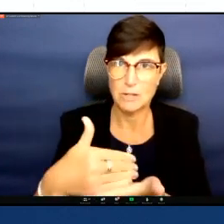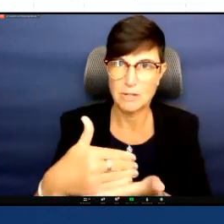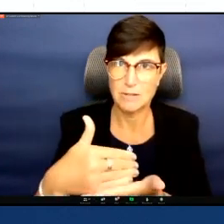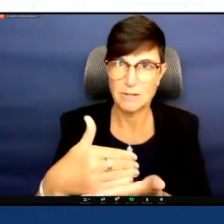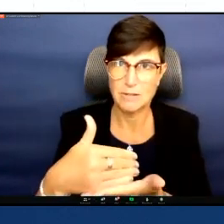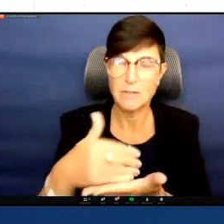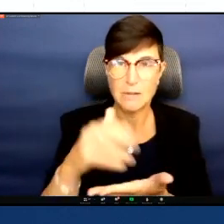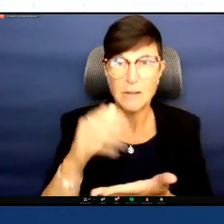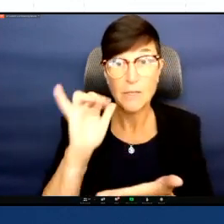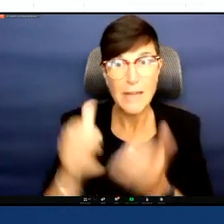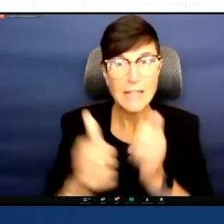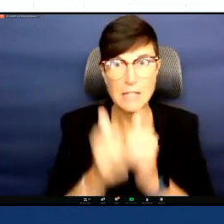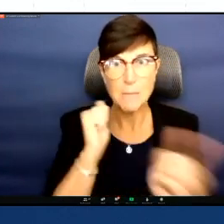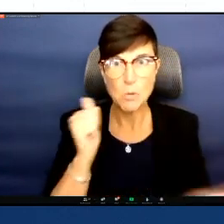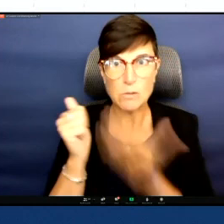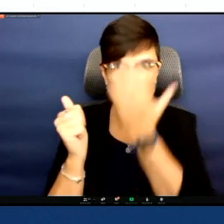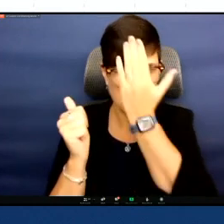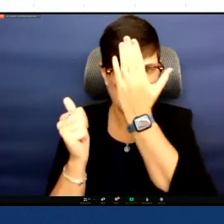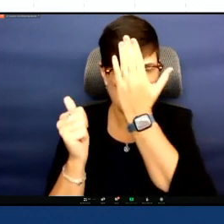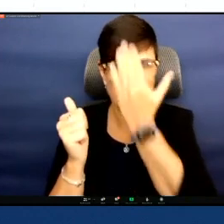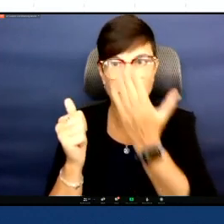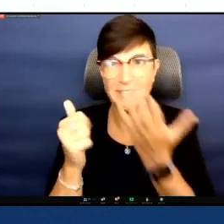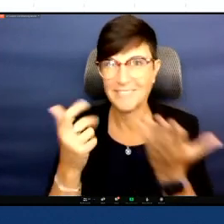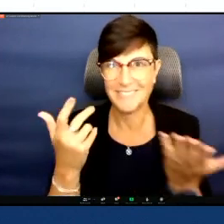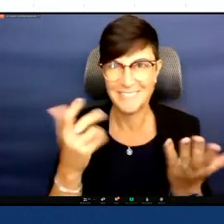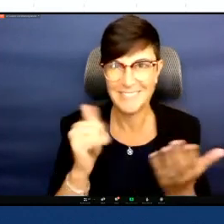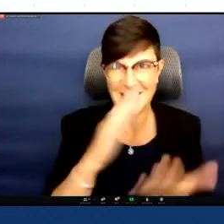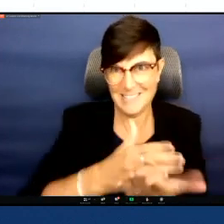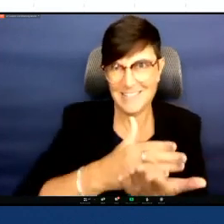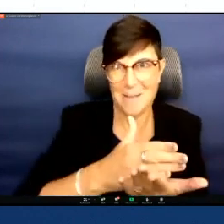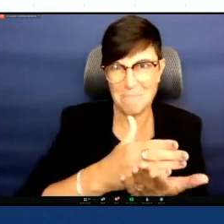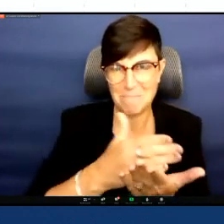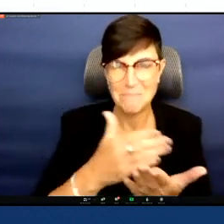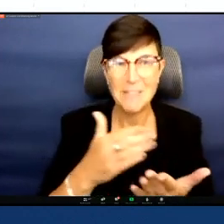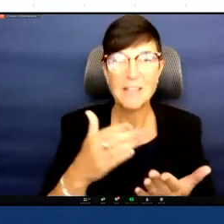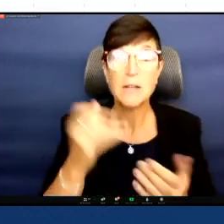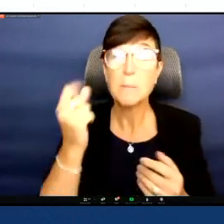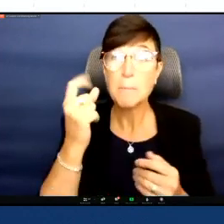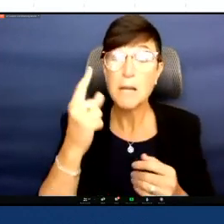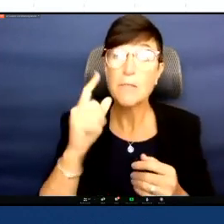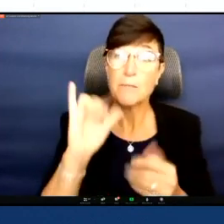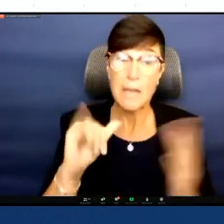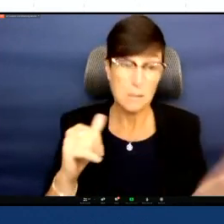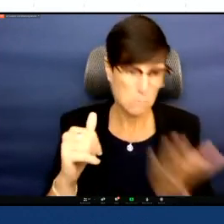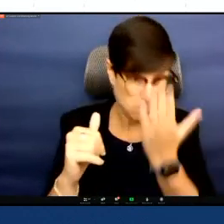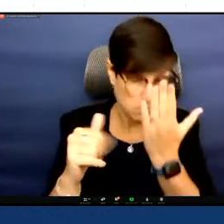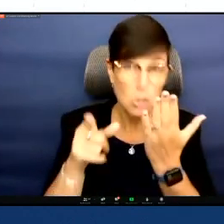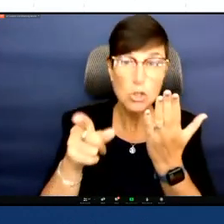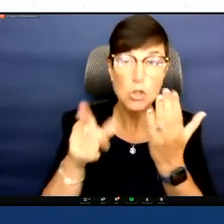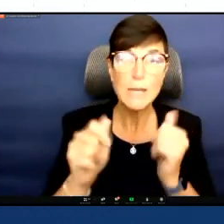And then, as I mentioned, at each level, you can switch the view by selecting a different tab at the top of the page.